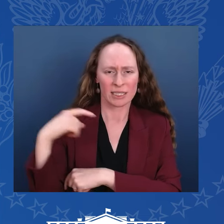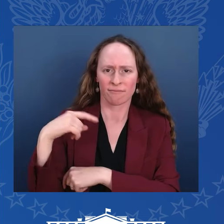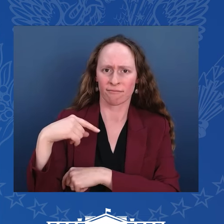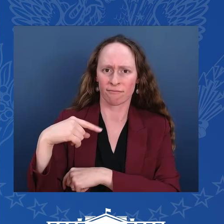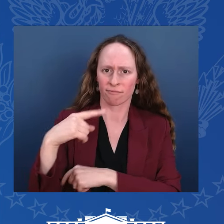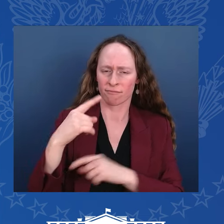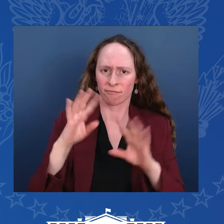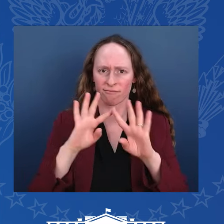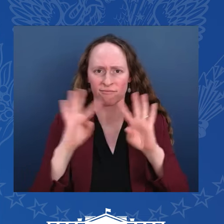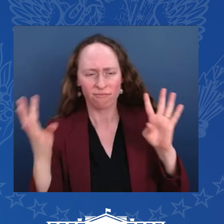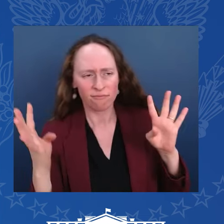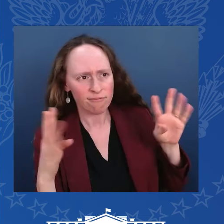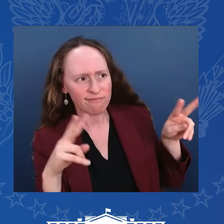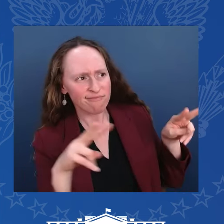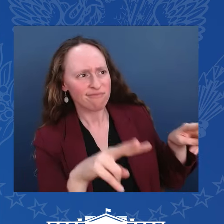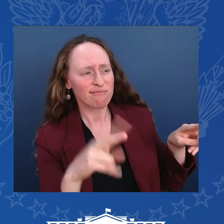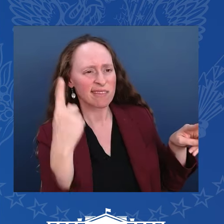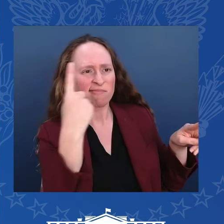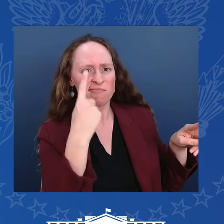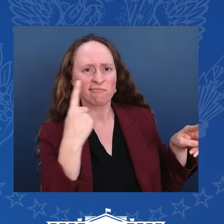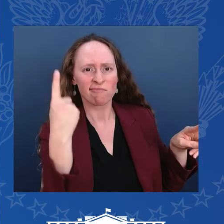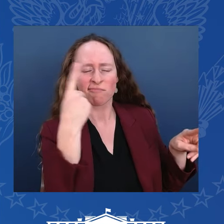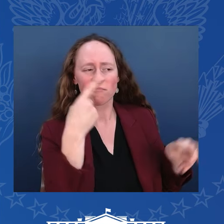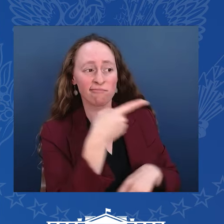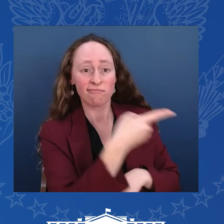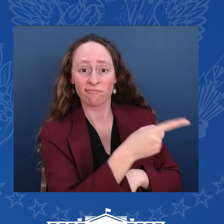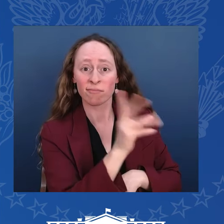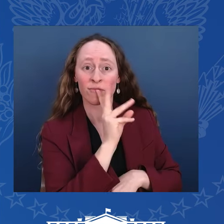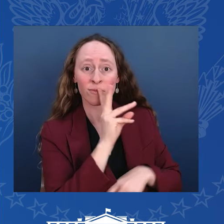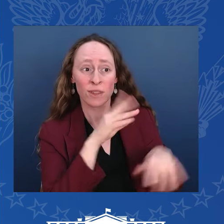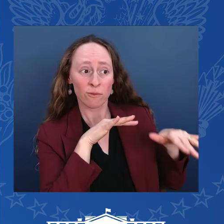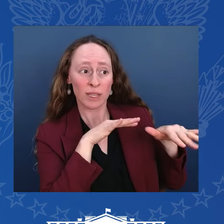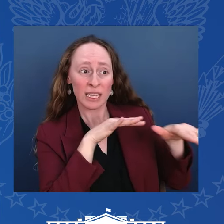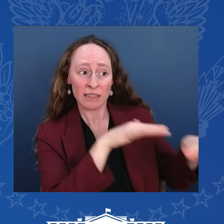where we saw a ship that was a size of three football fields